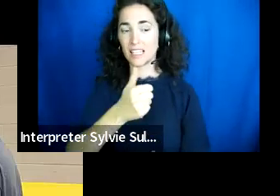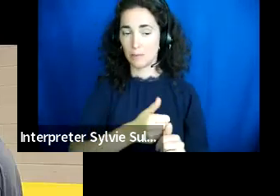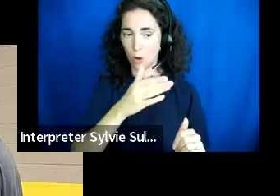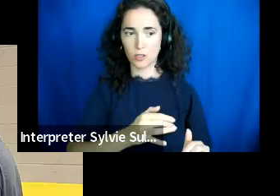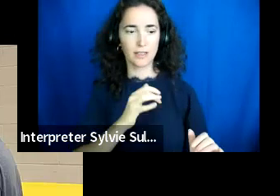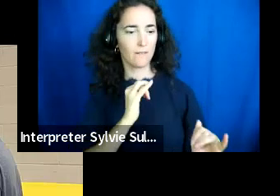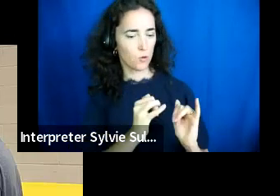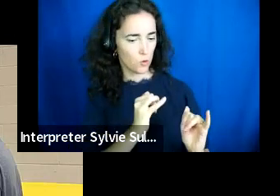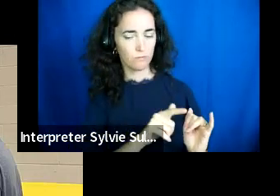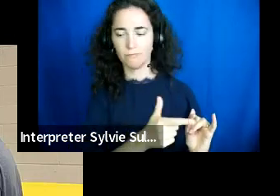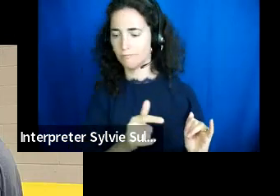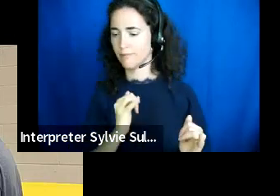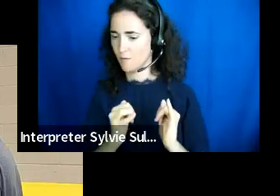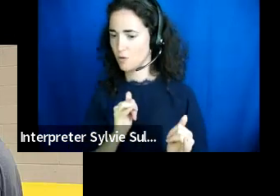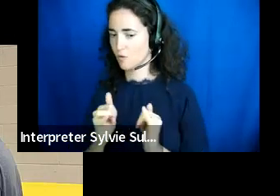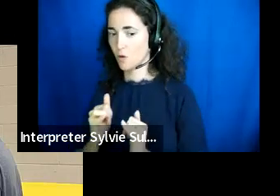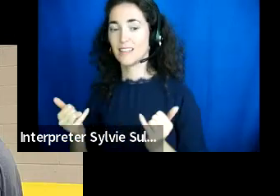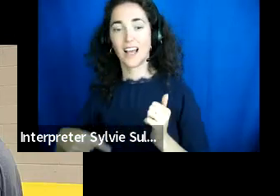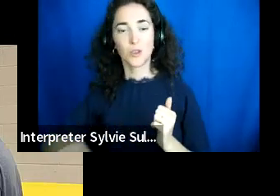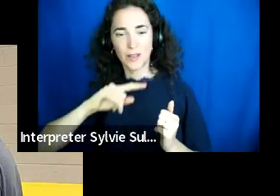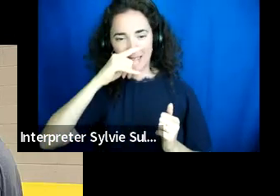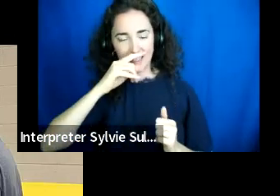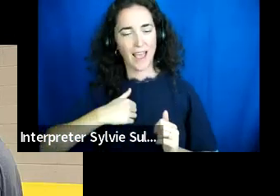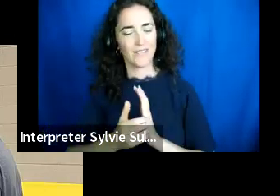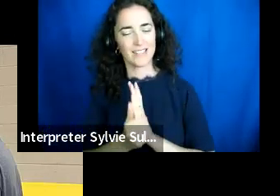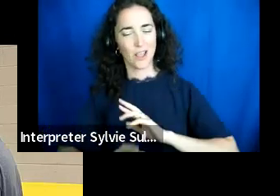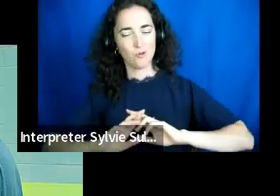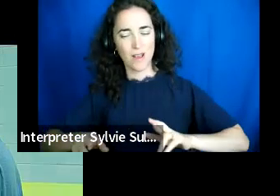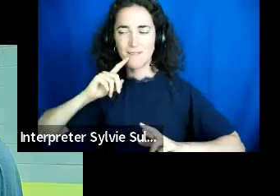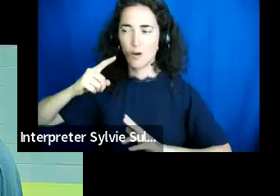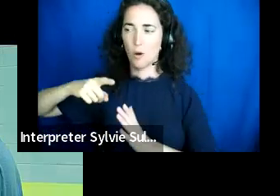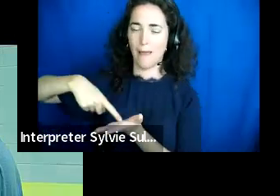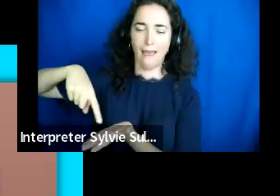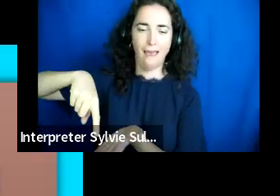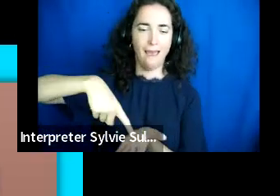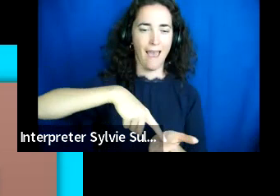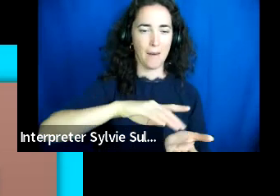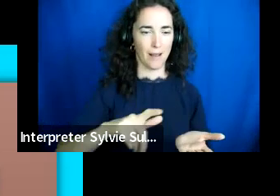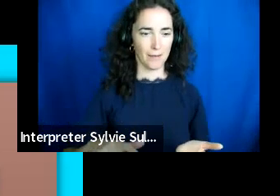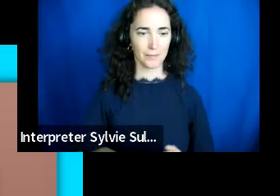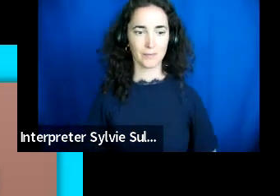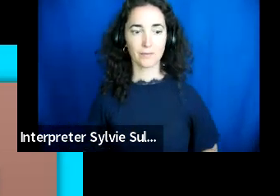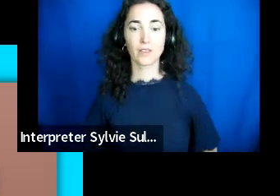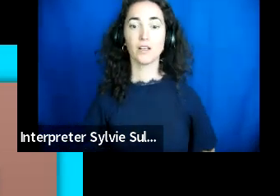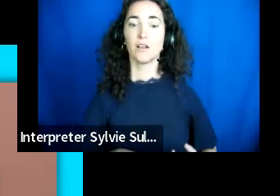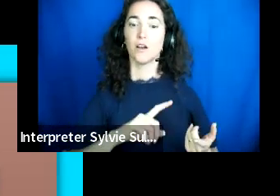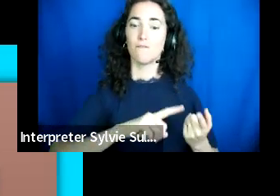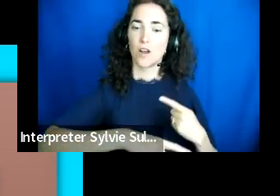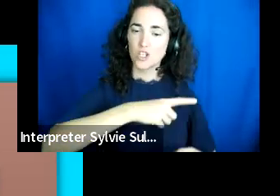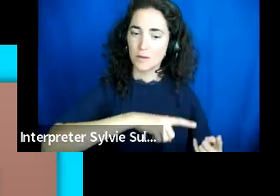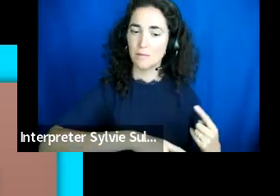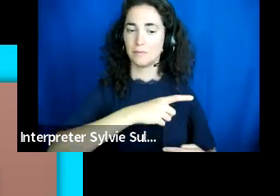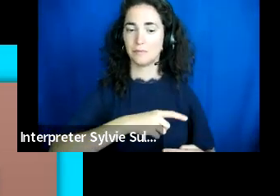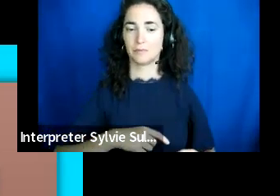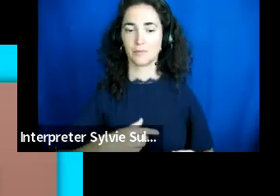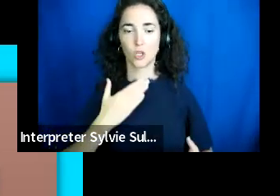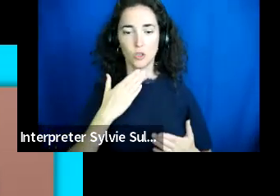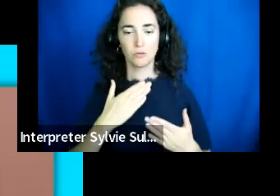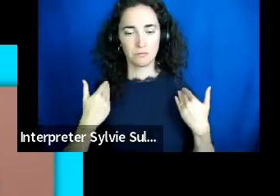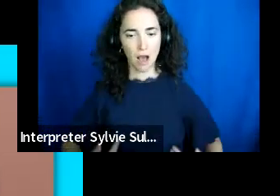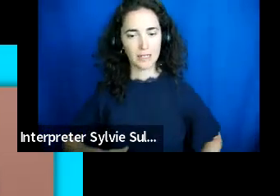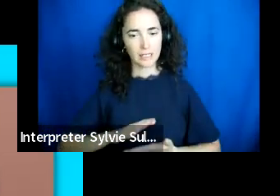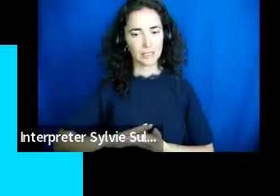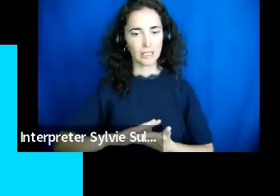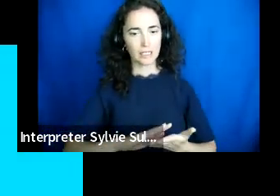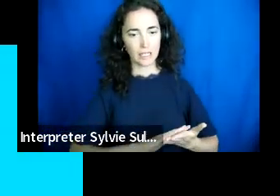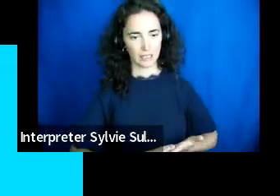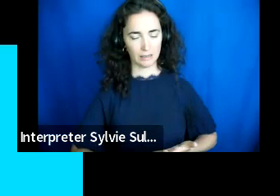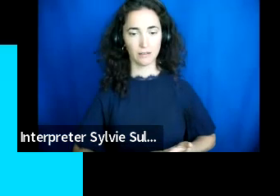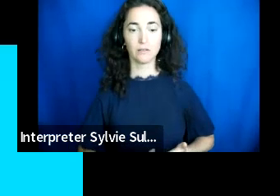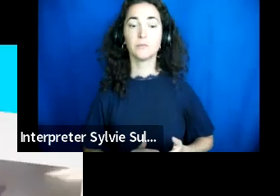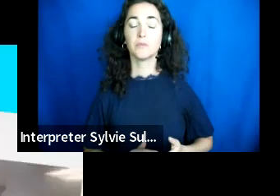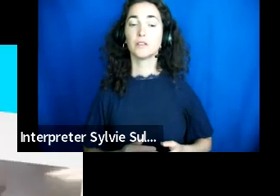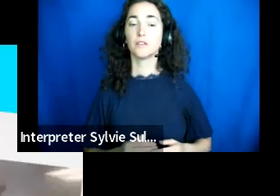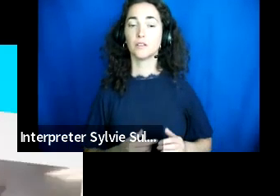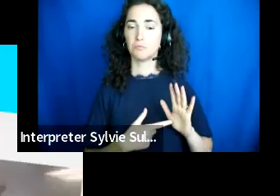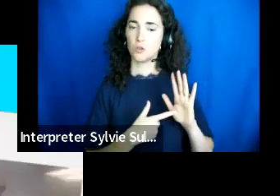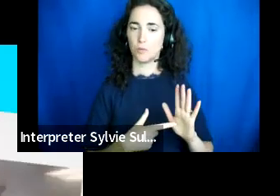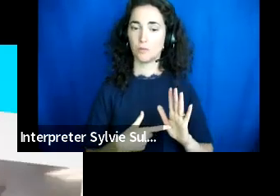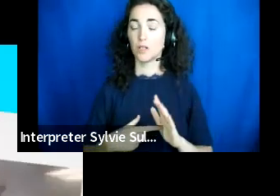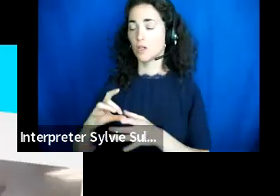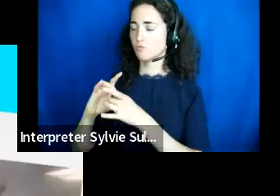Those kids now have the skills to pay the bills, developing friendships, presenting yourself with good personal hygiene, and showing each camper built strong relationships with each other throughout the week.